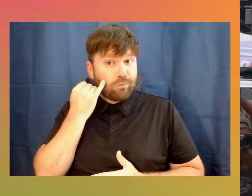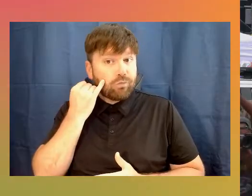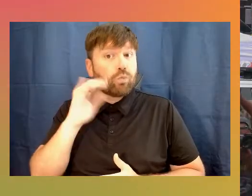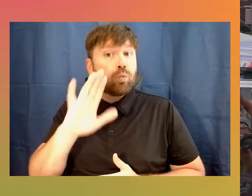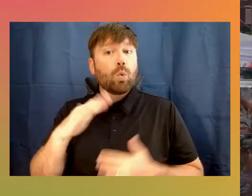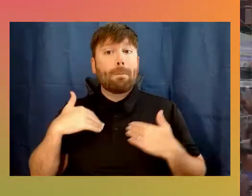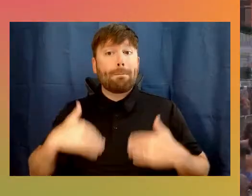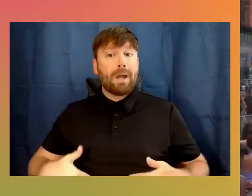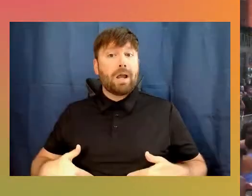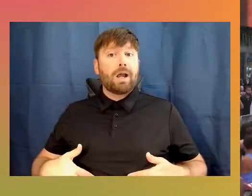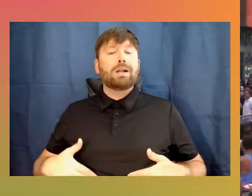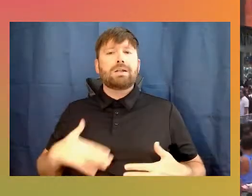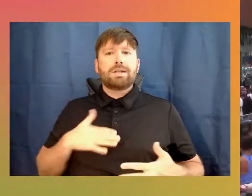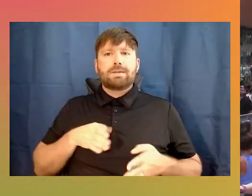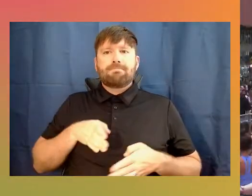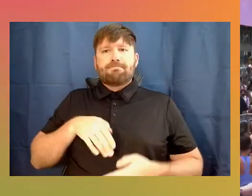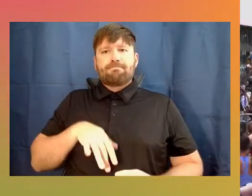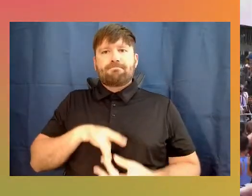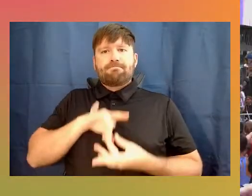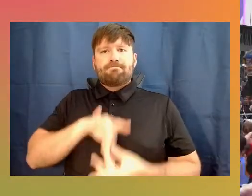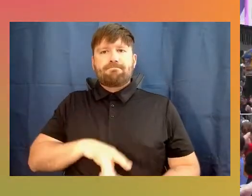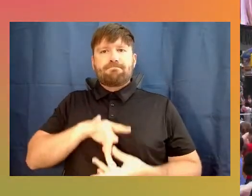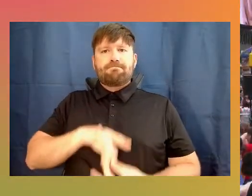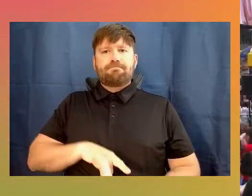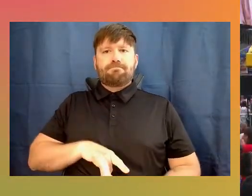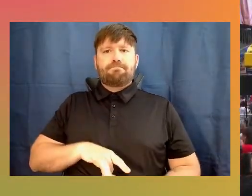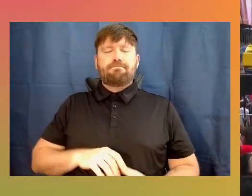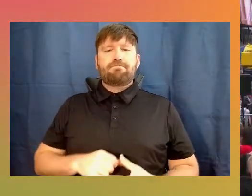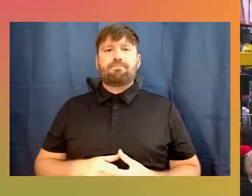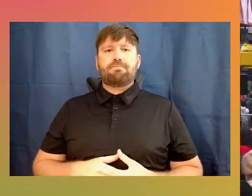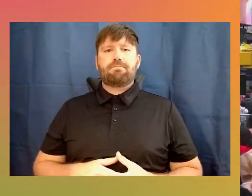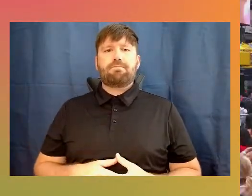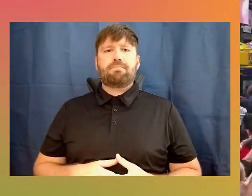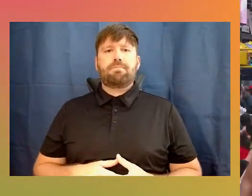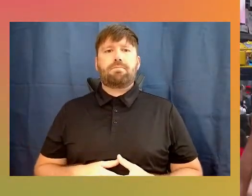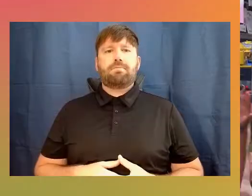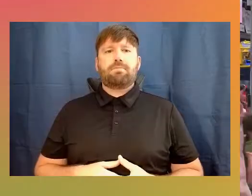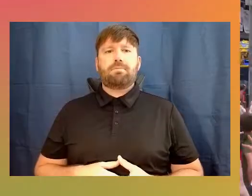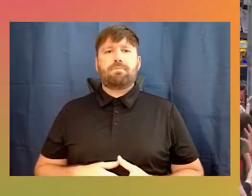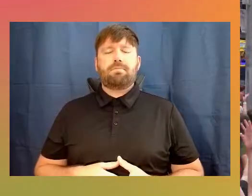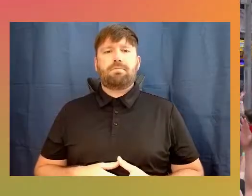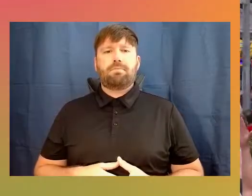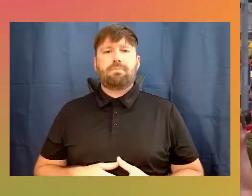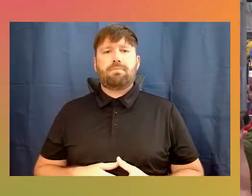DEPTH HERE? SEEING IF YOU CAN BRING THE TORSO RIGHT IN THE CENTER OF